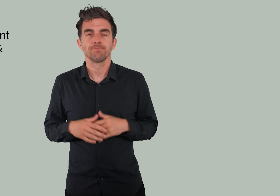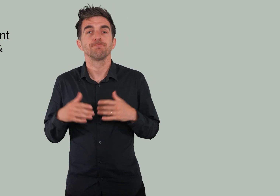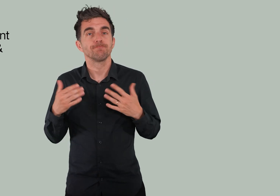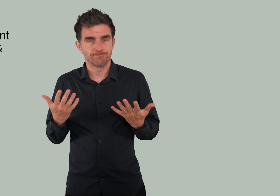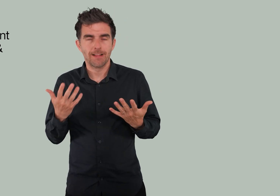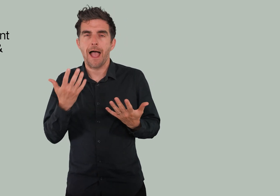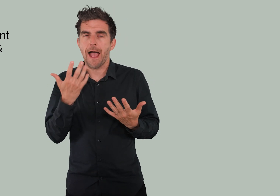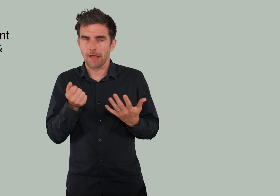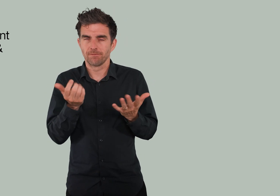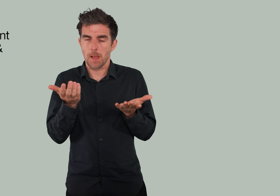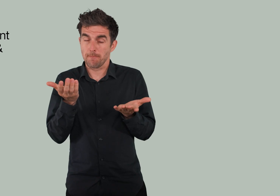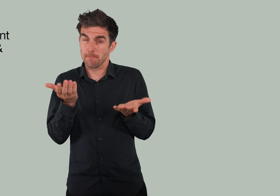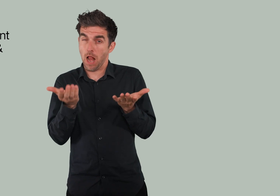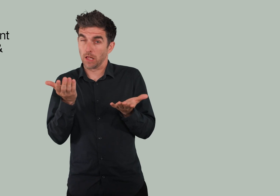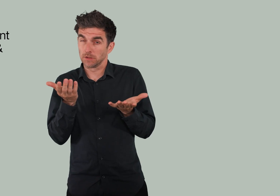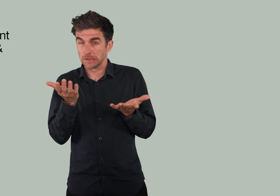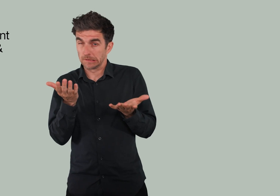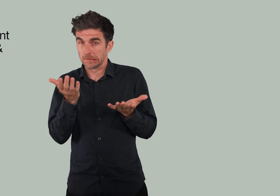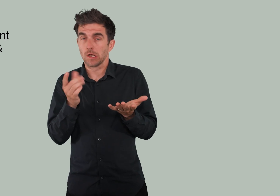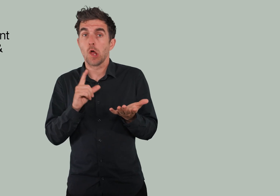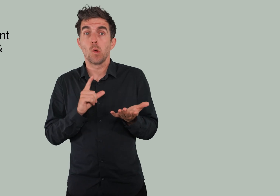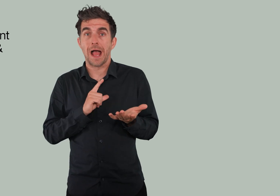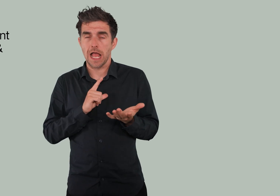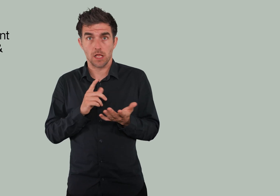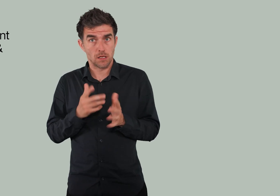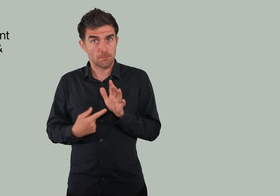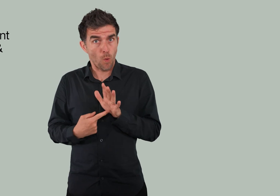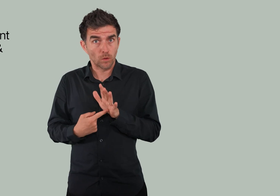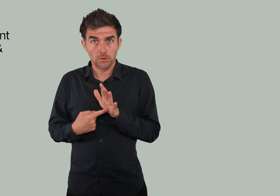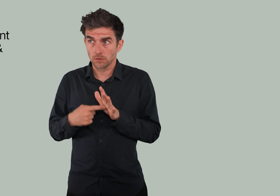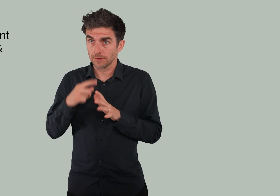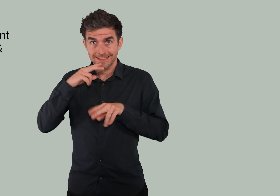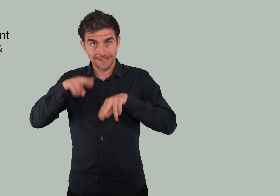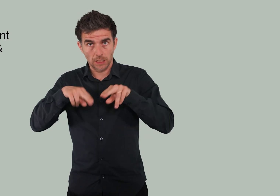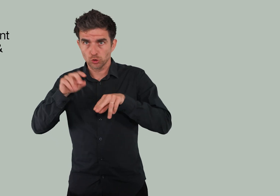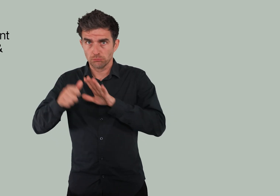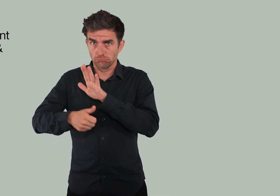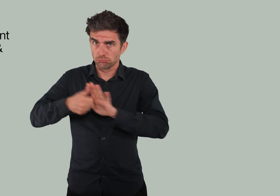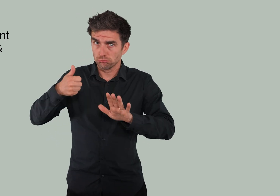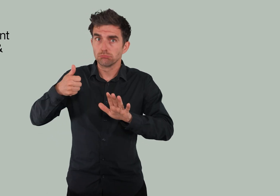However, there is a balance to be struck as over-emphasising an assessor’s specialism